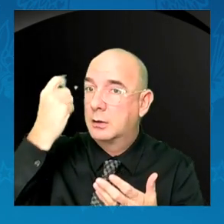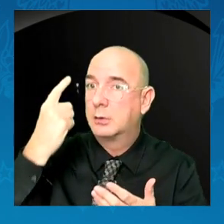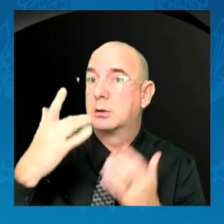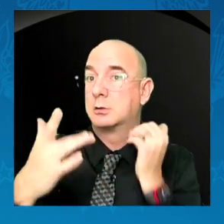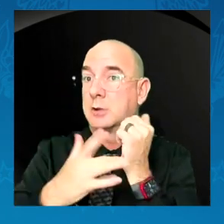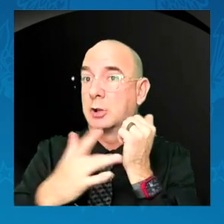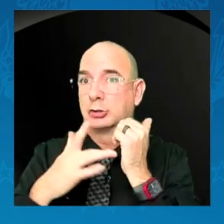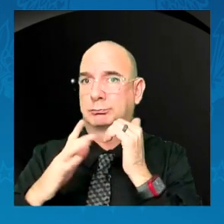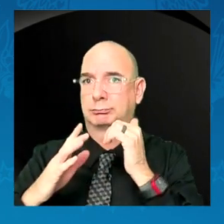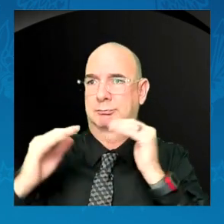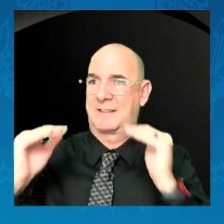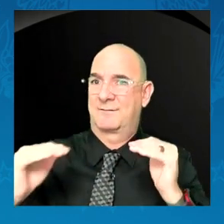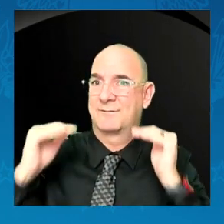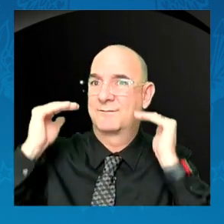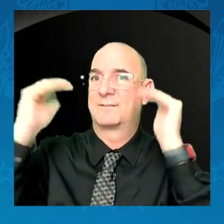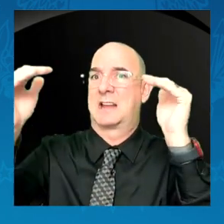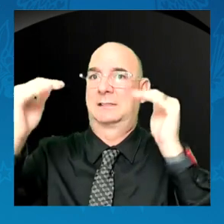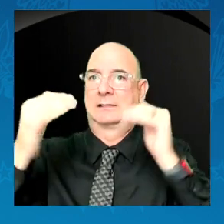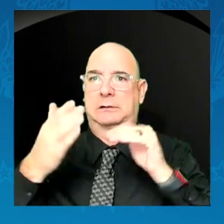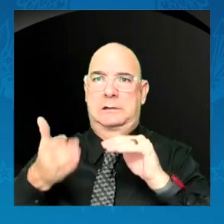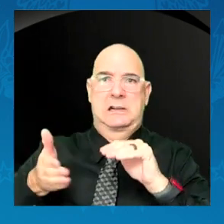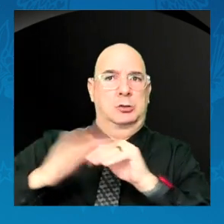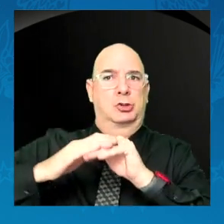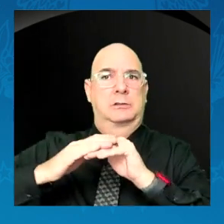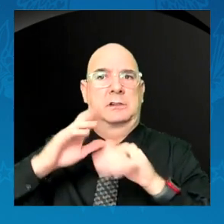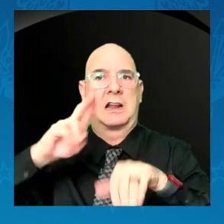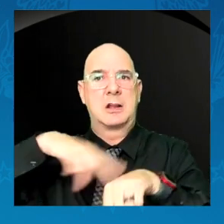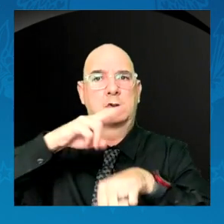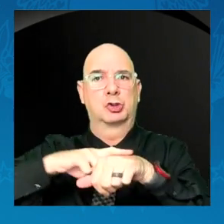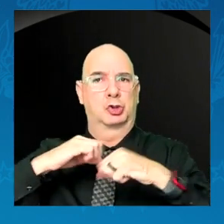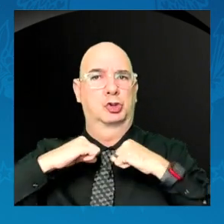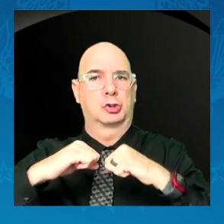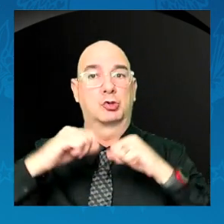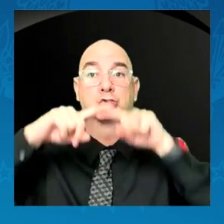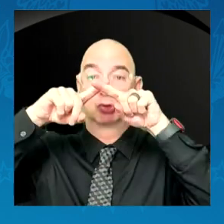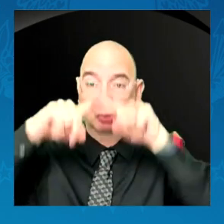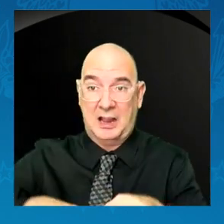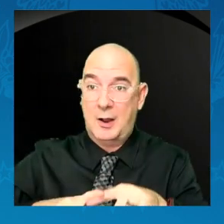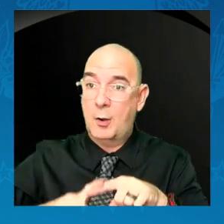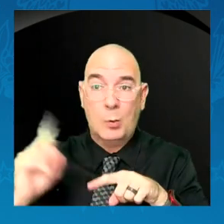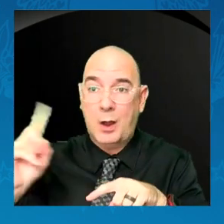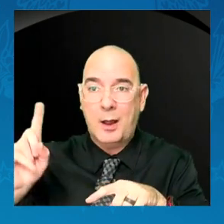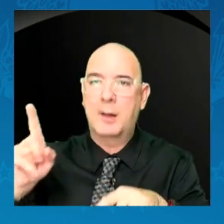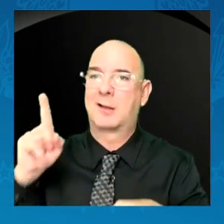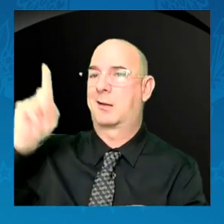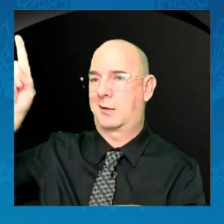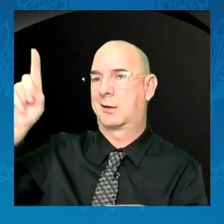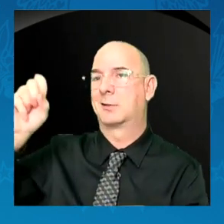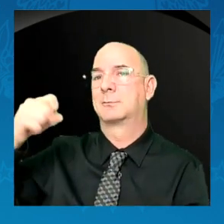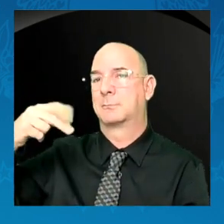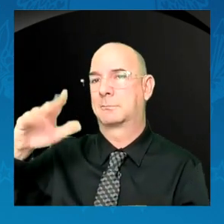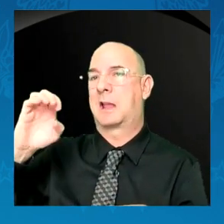national security reliance on space systems must be matched by coherent supporting capabilities